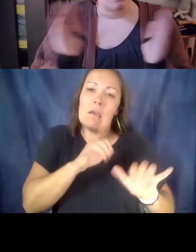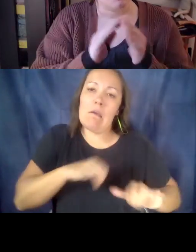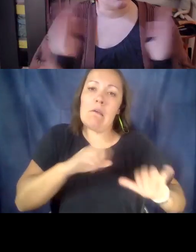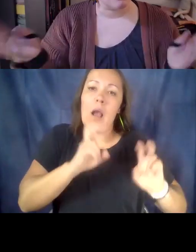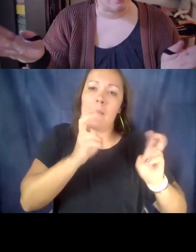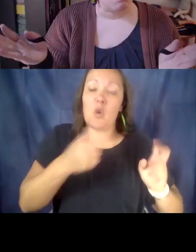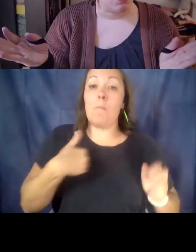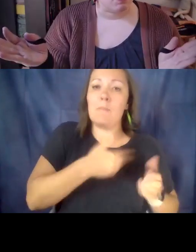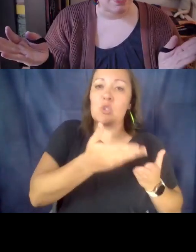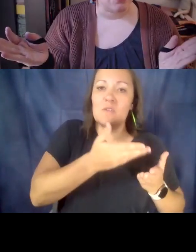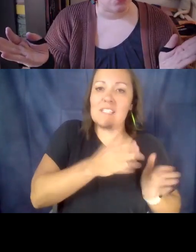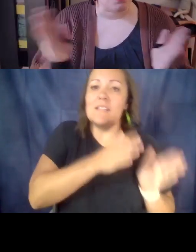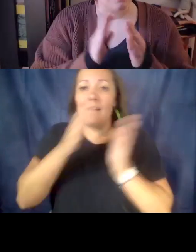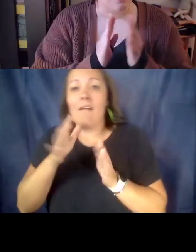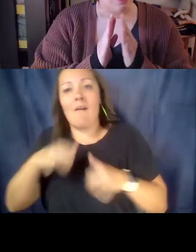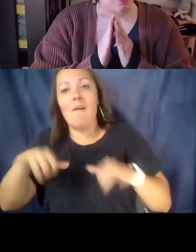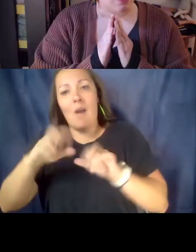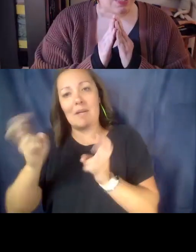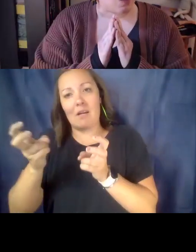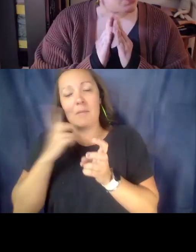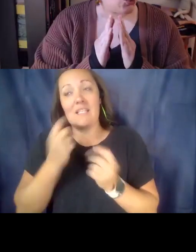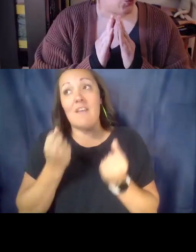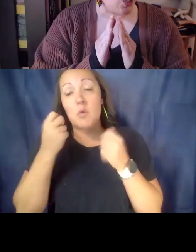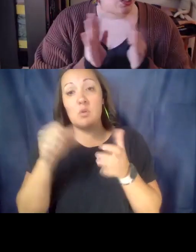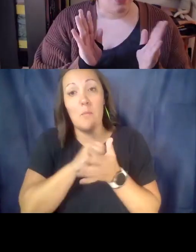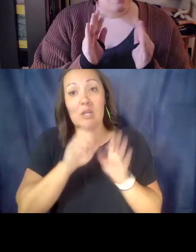but since their multiple pages open in the tabs get shorter,